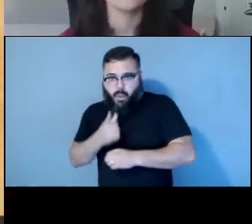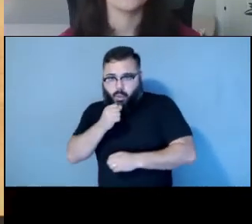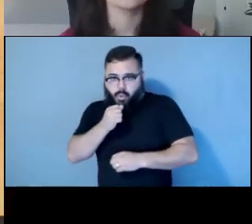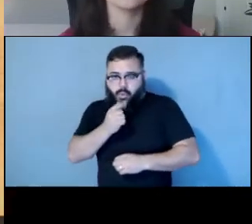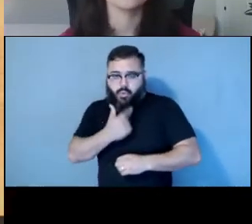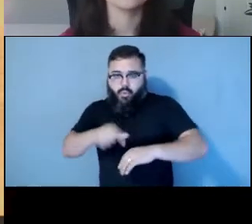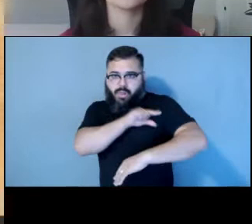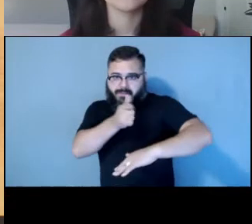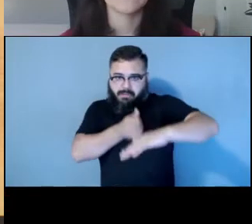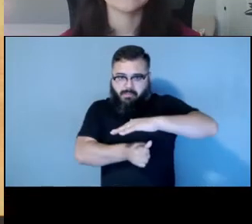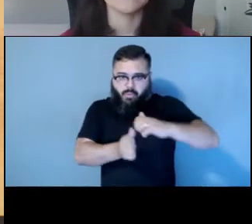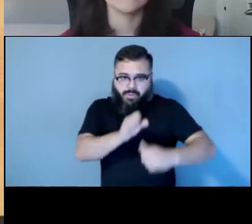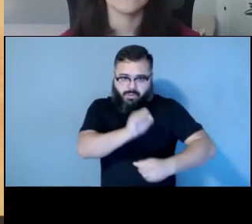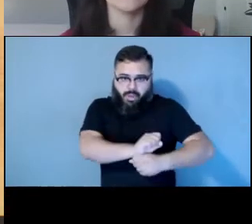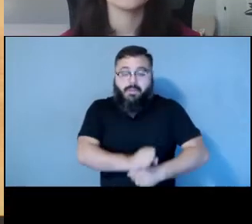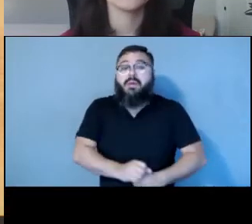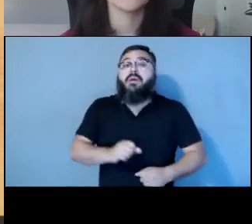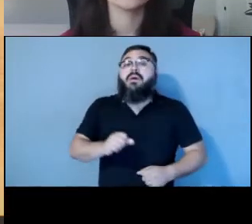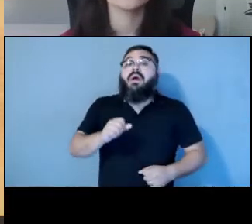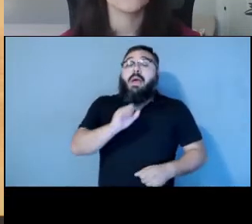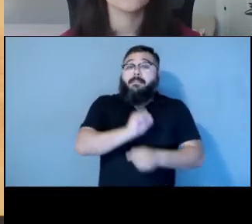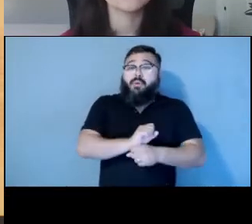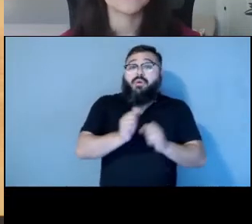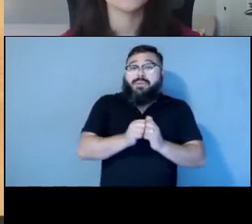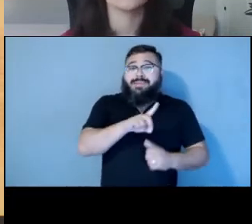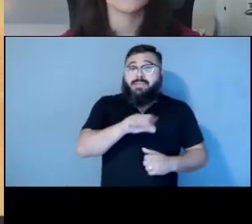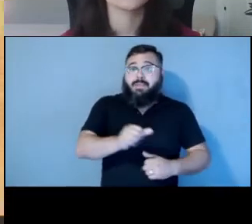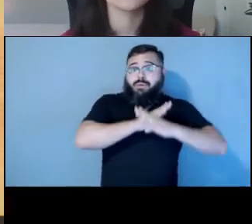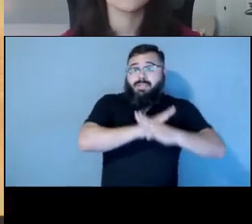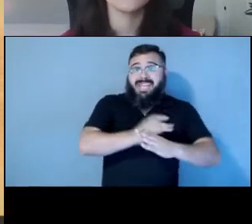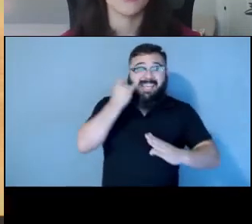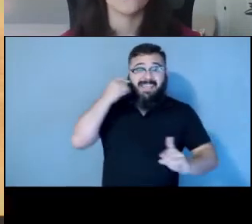employee with a disability is protected if she can perform the essential functions of a job